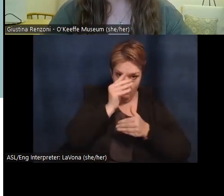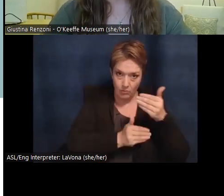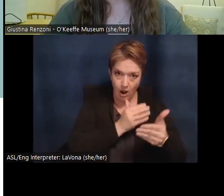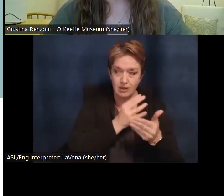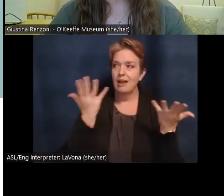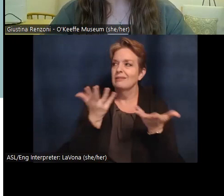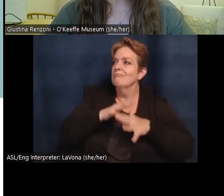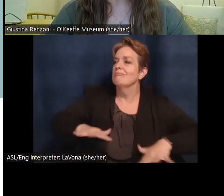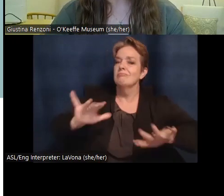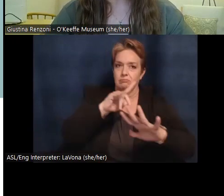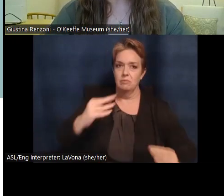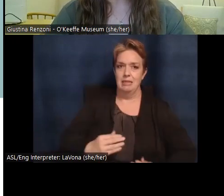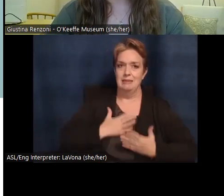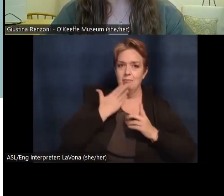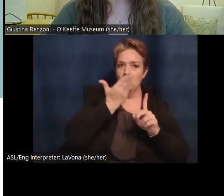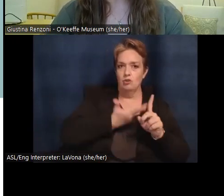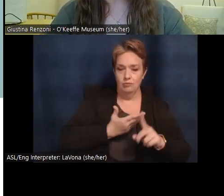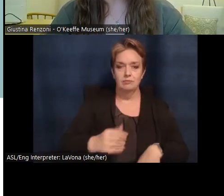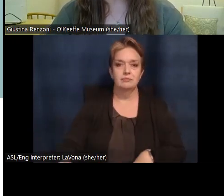In addition to the museum galleries in Santa Fe,